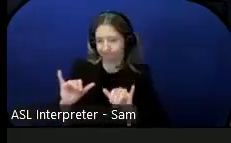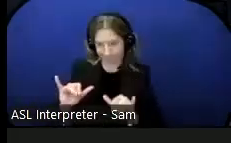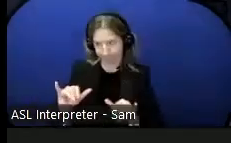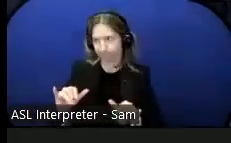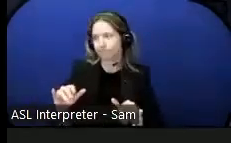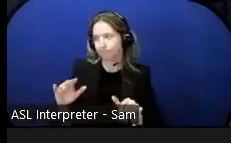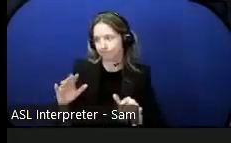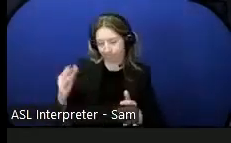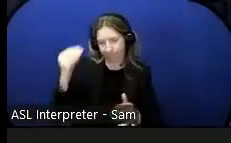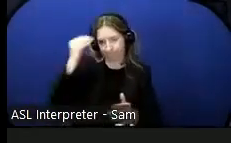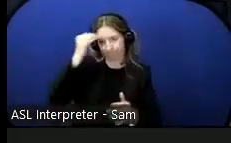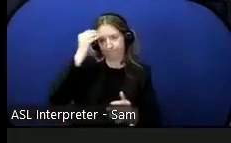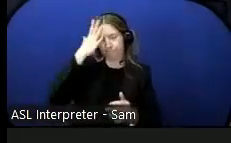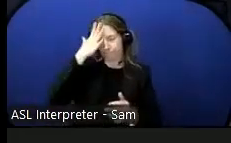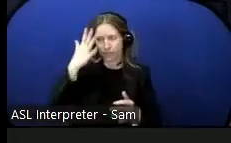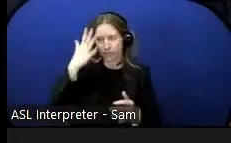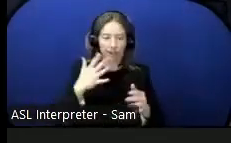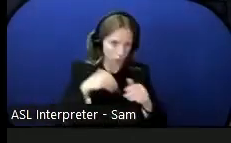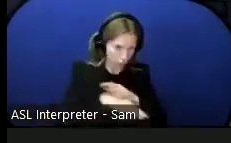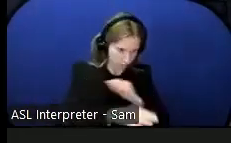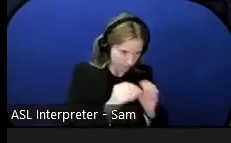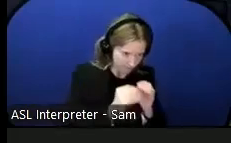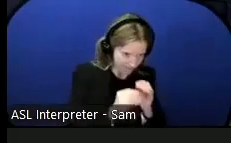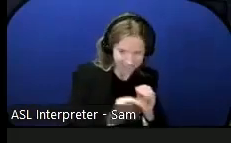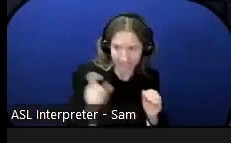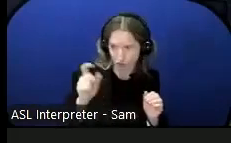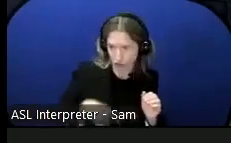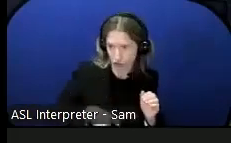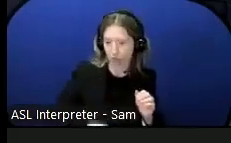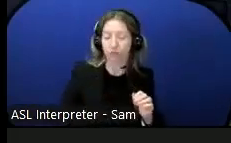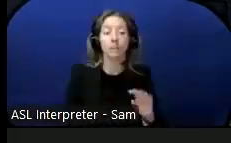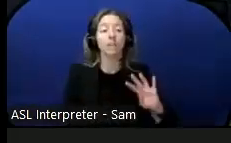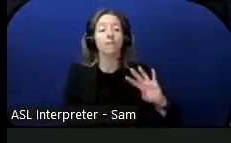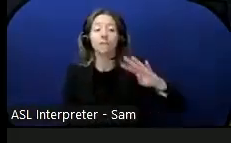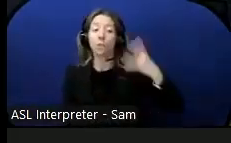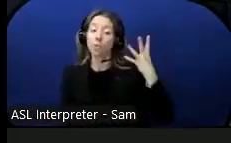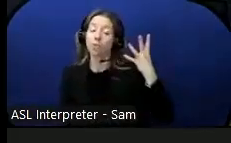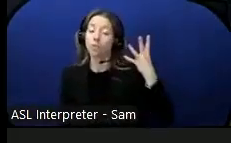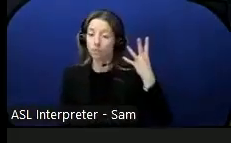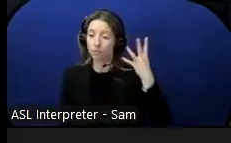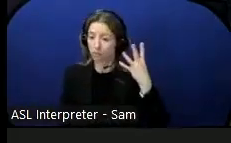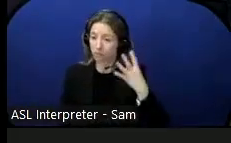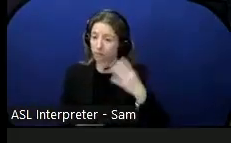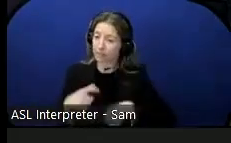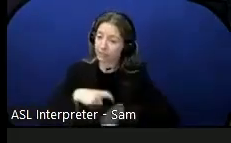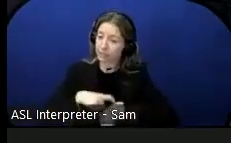so what we're looking at here is we want to go, all right, our vendors have estimated